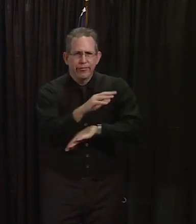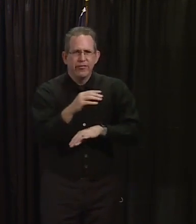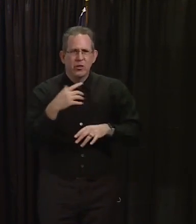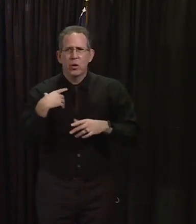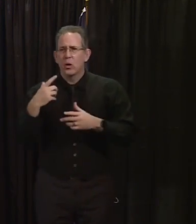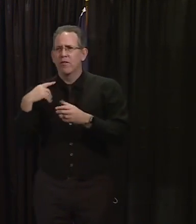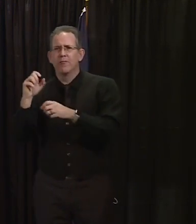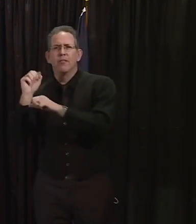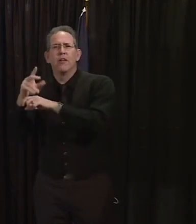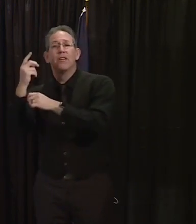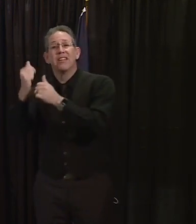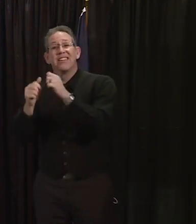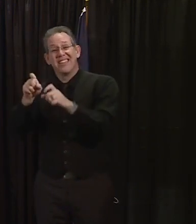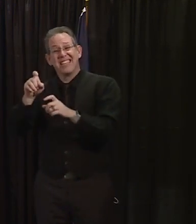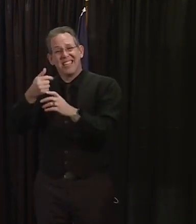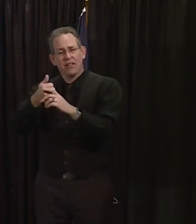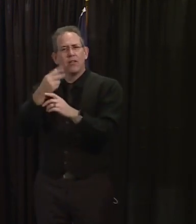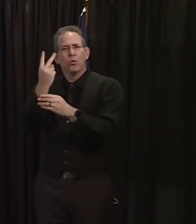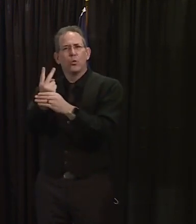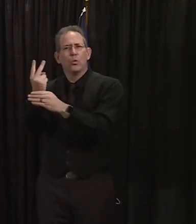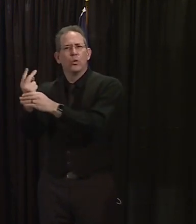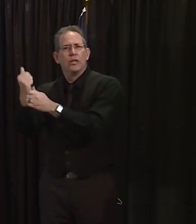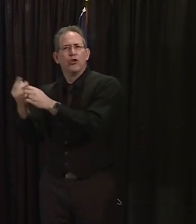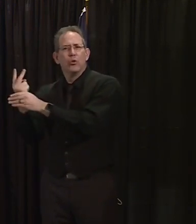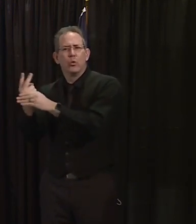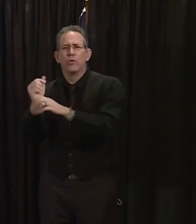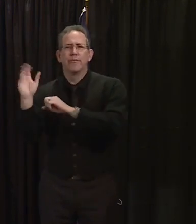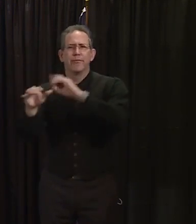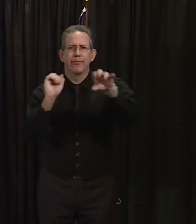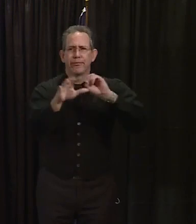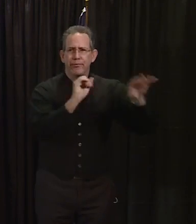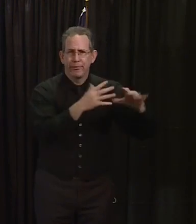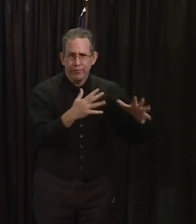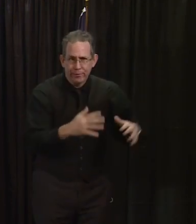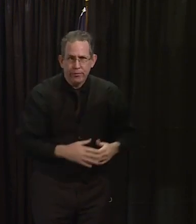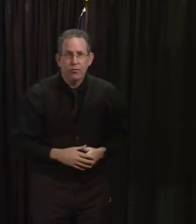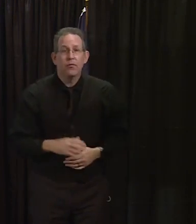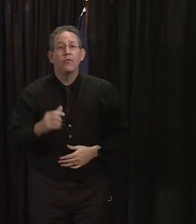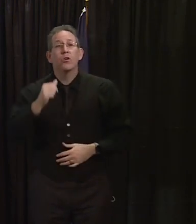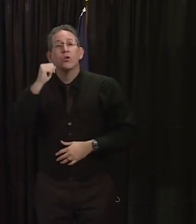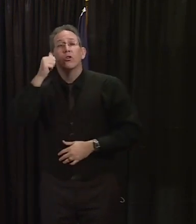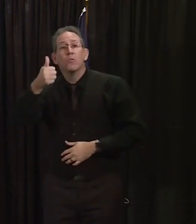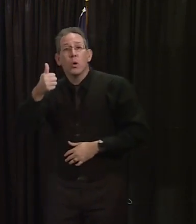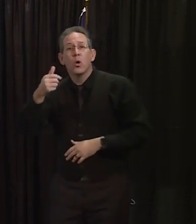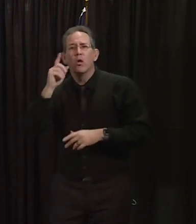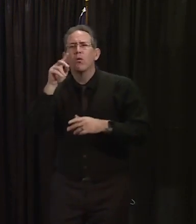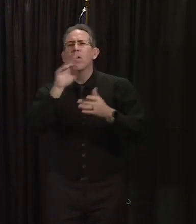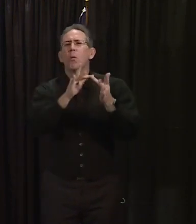online and place their order Households will be able to request no more than